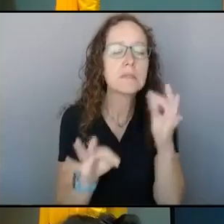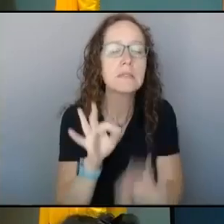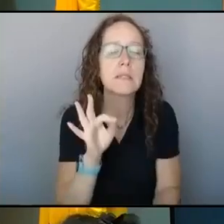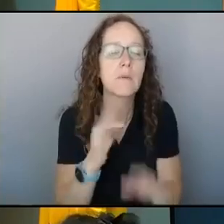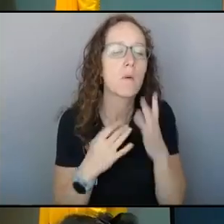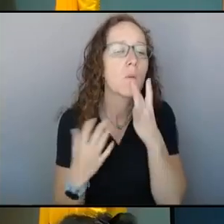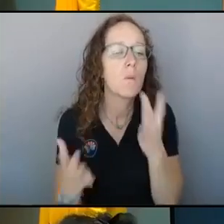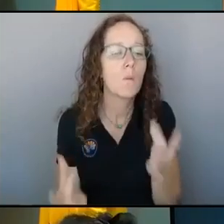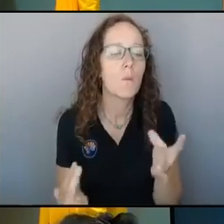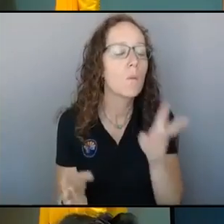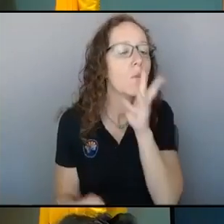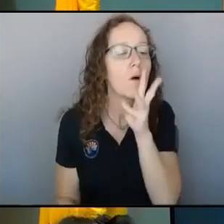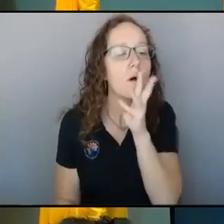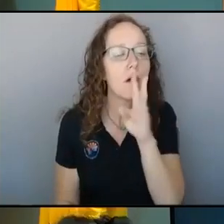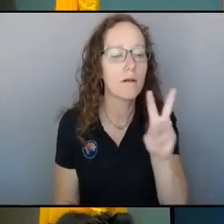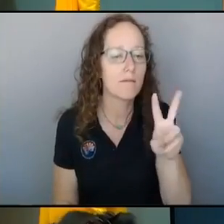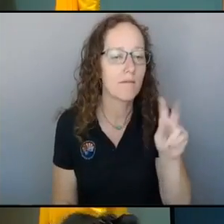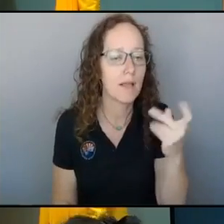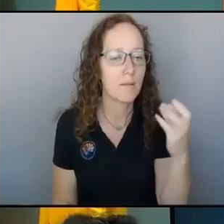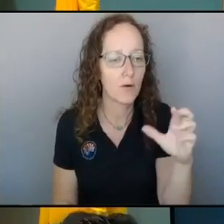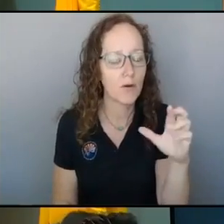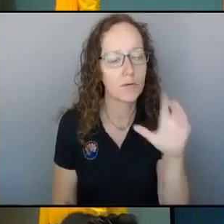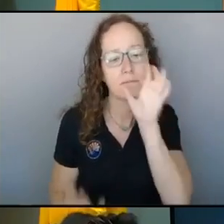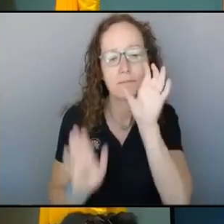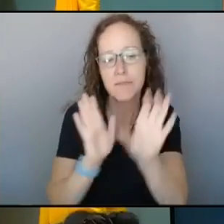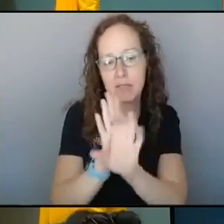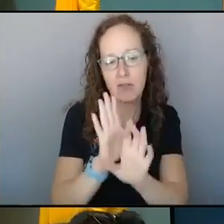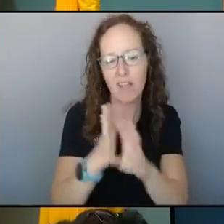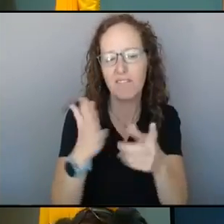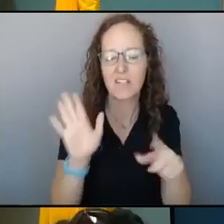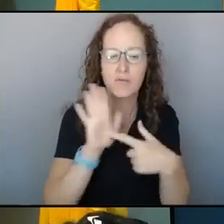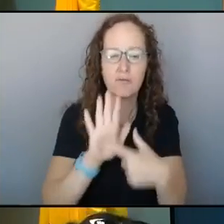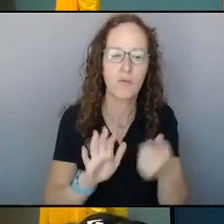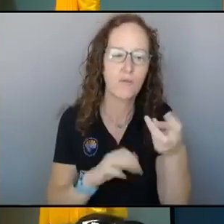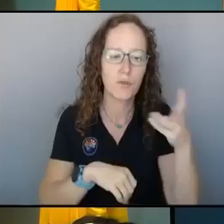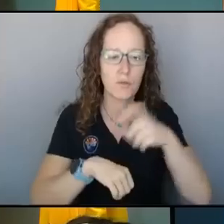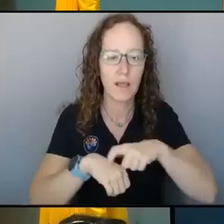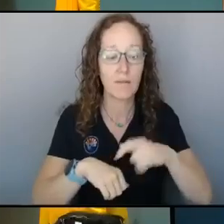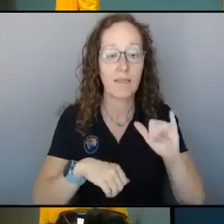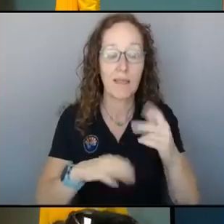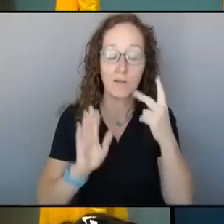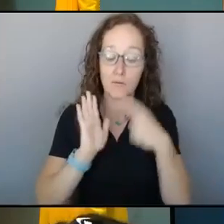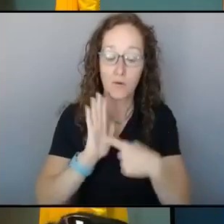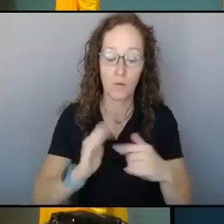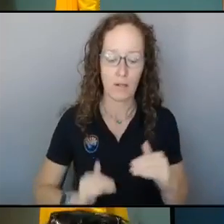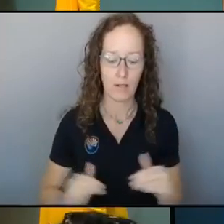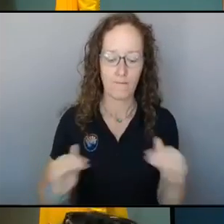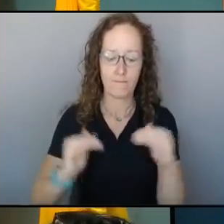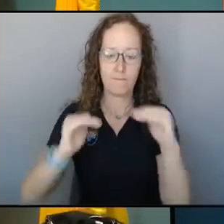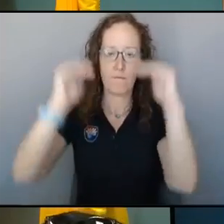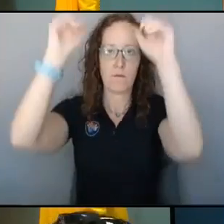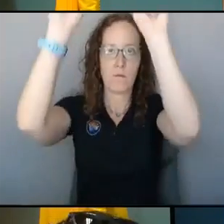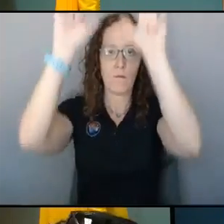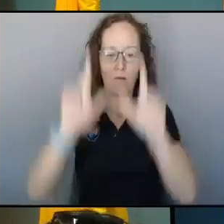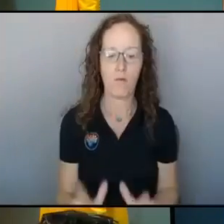thing about this is it shows us everything at all levels as opposed to us having a look at you know one slice, mid slice,